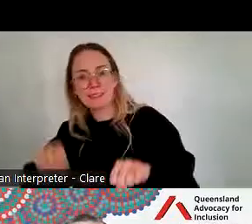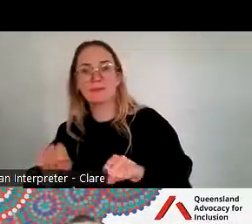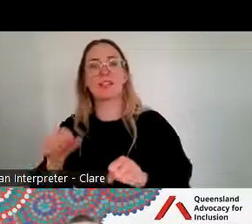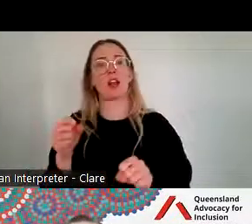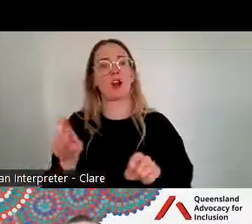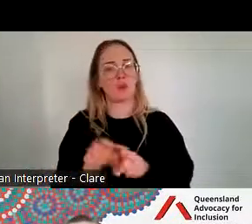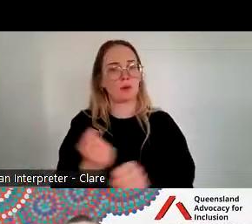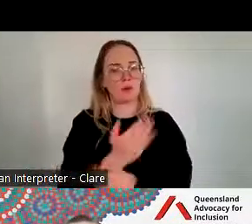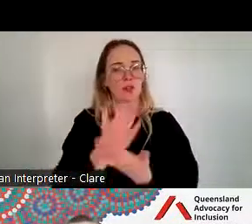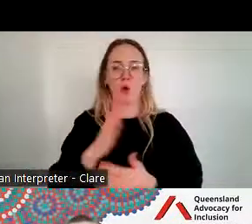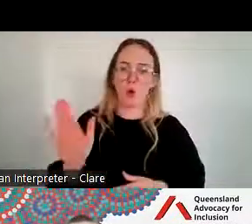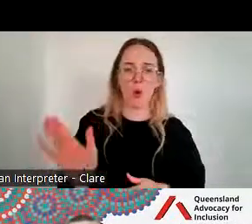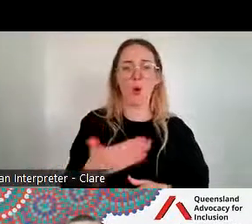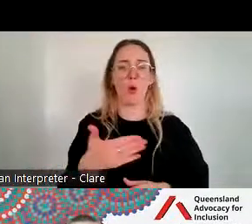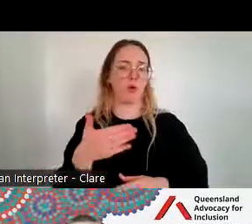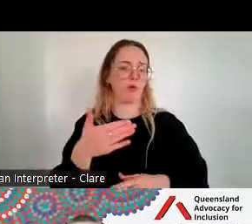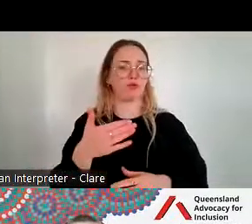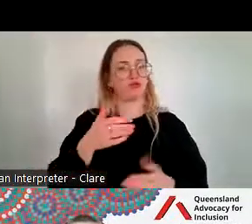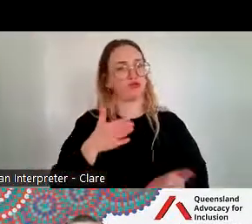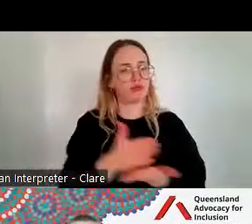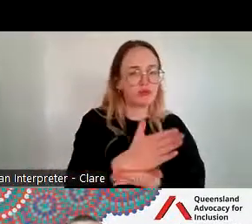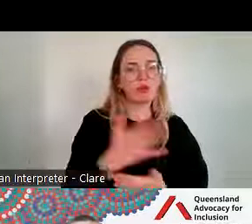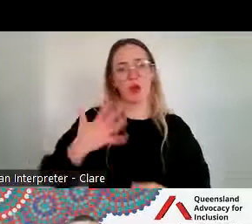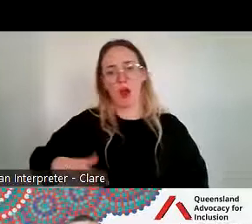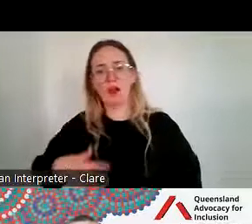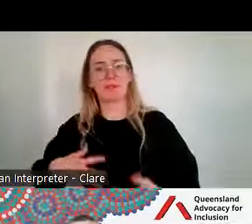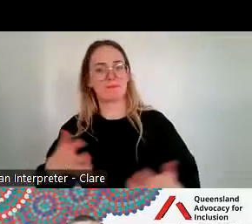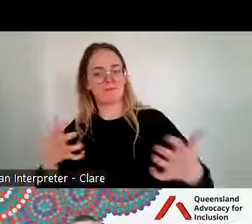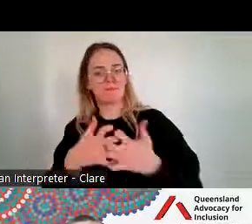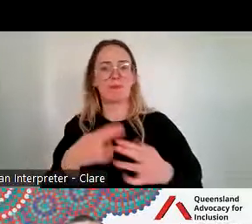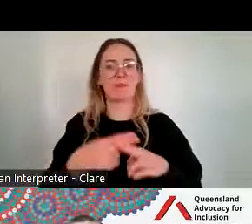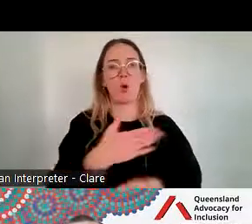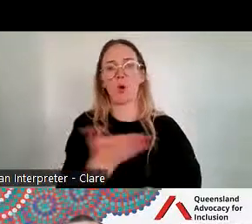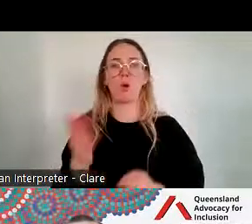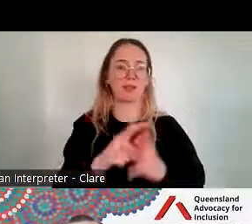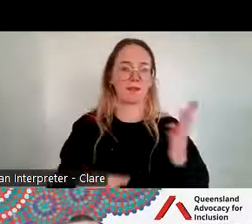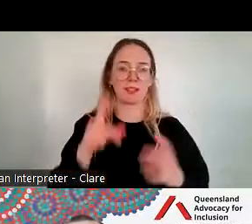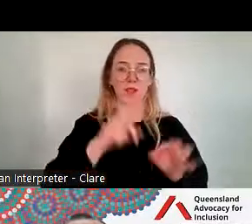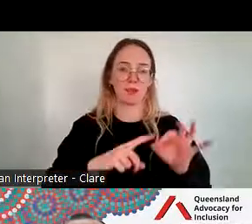people with disability in Queensland. We have over 30 years of experience in advocating for